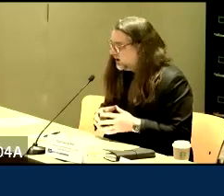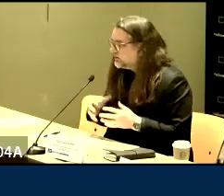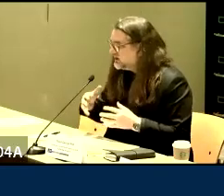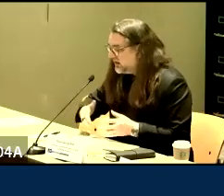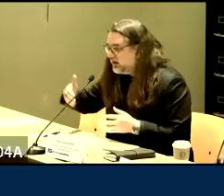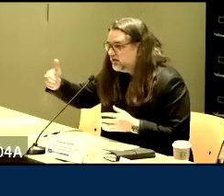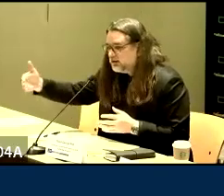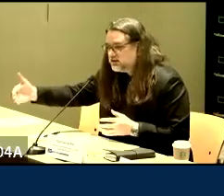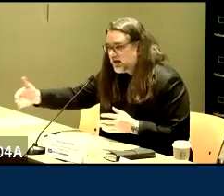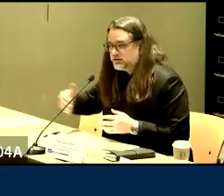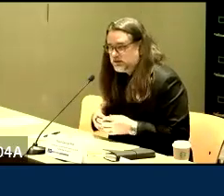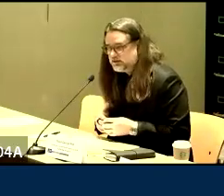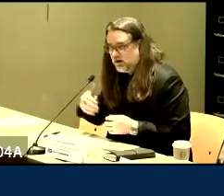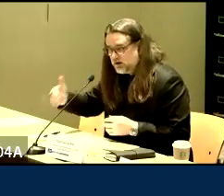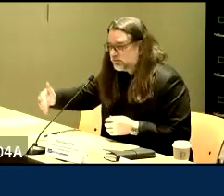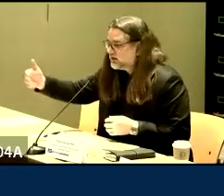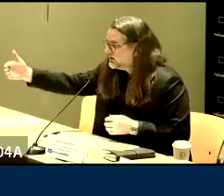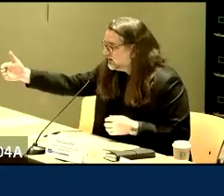Congress then established us, authorized us,